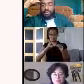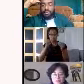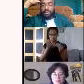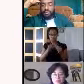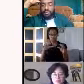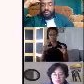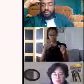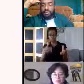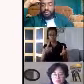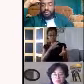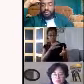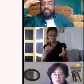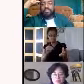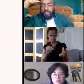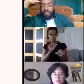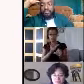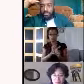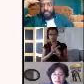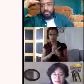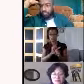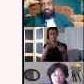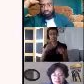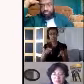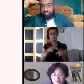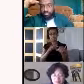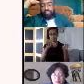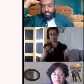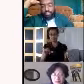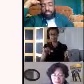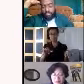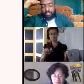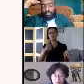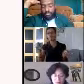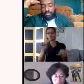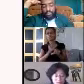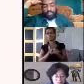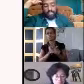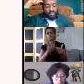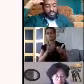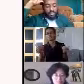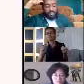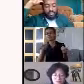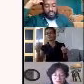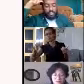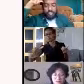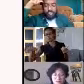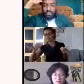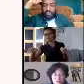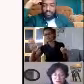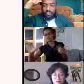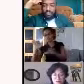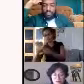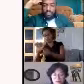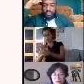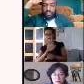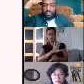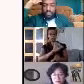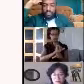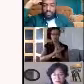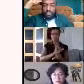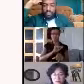simultaneously with our outside organizations. Because sometimes what happens is people,